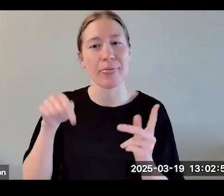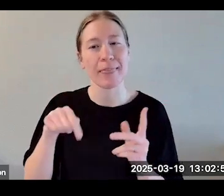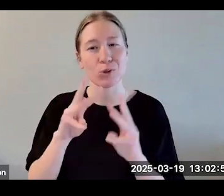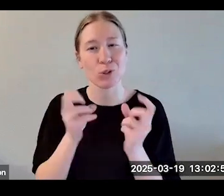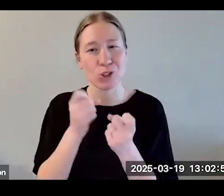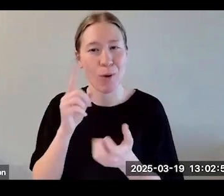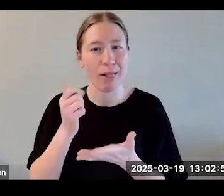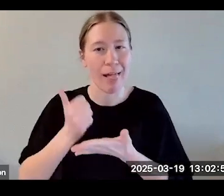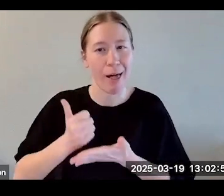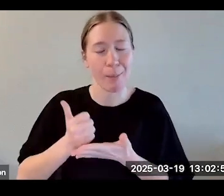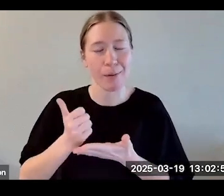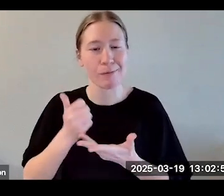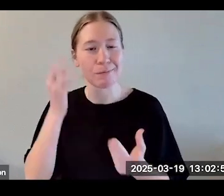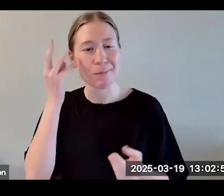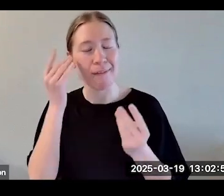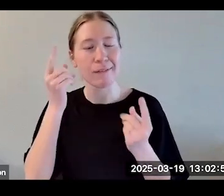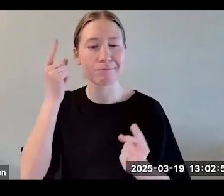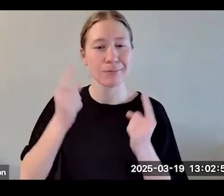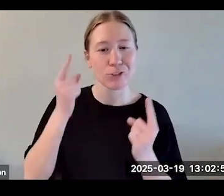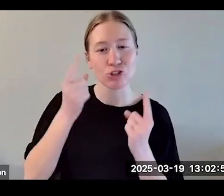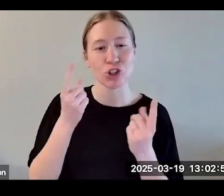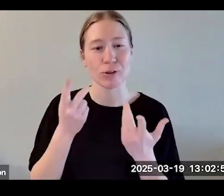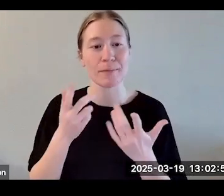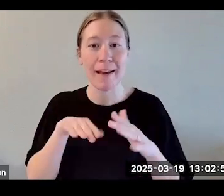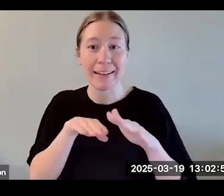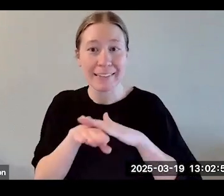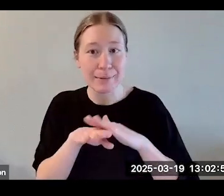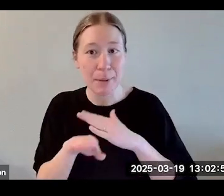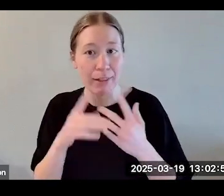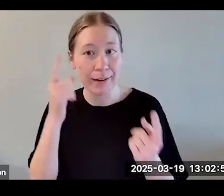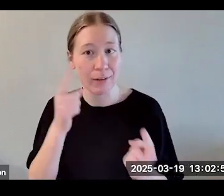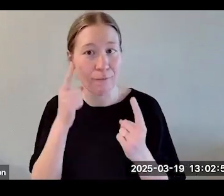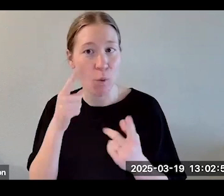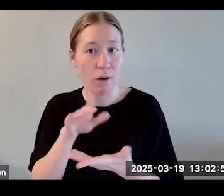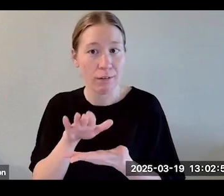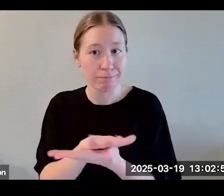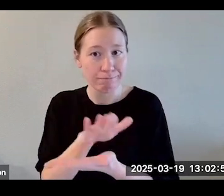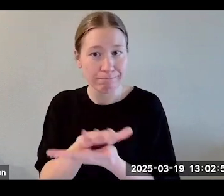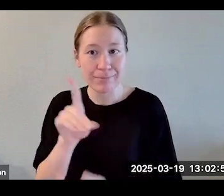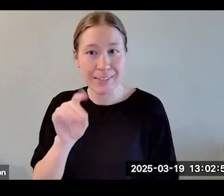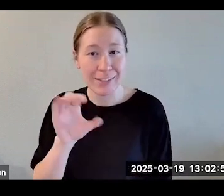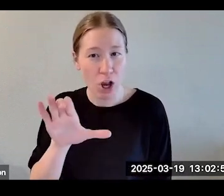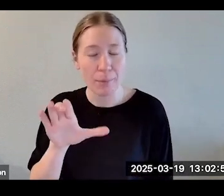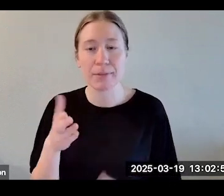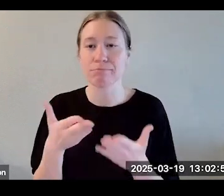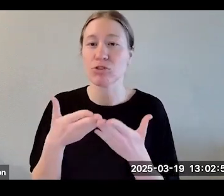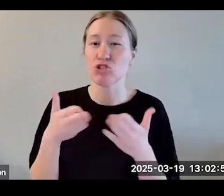So we're gonna cover accessibility considerations and documents. These are general accessibility considerations